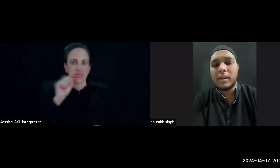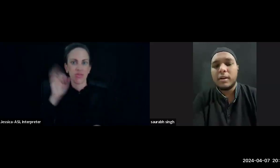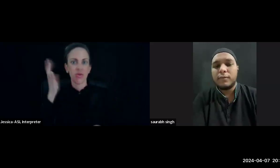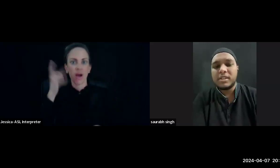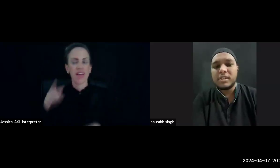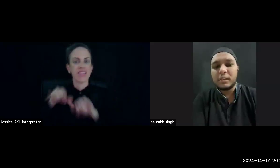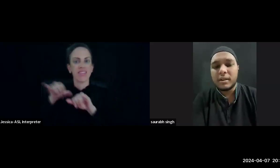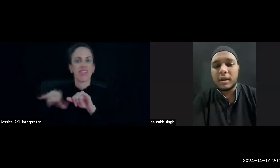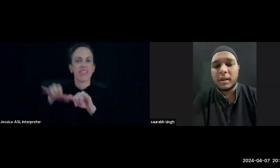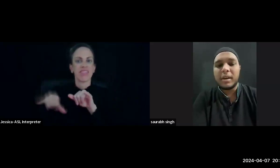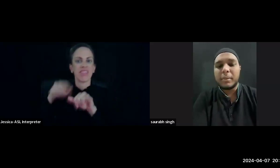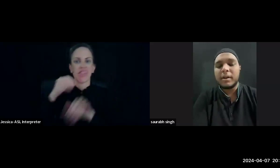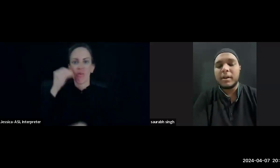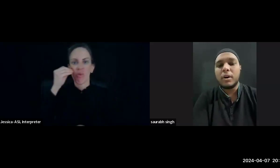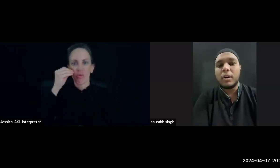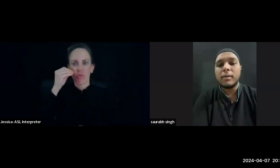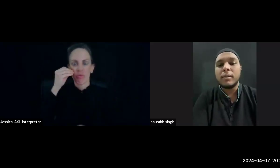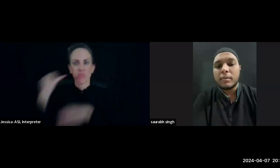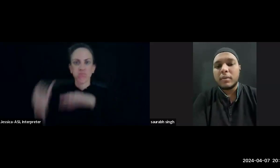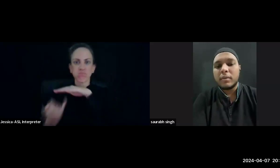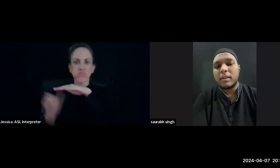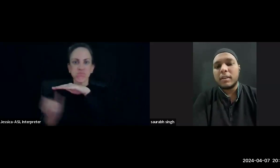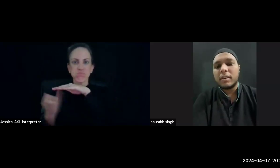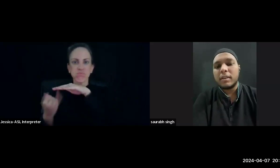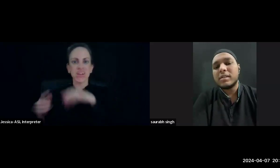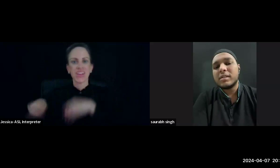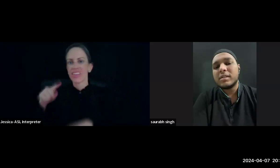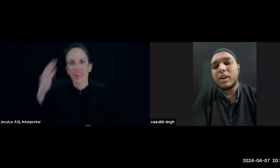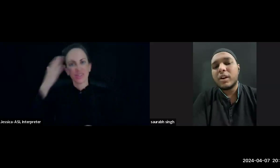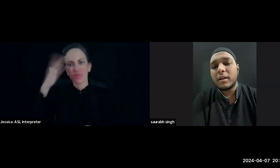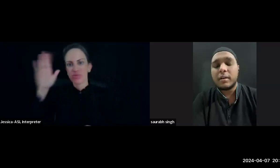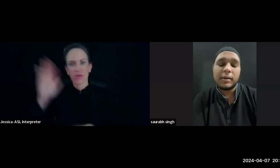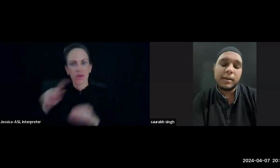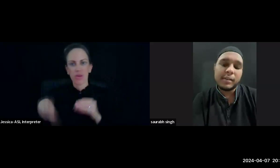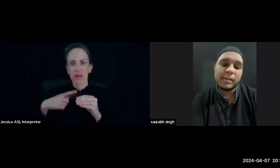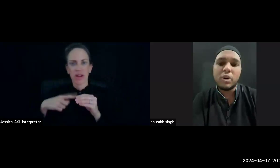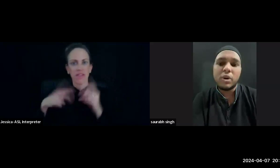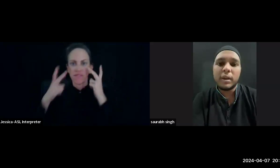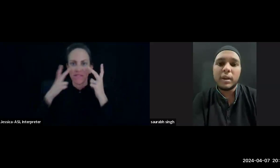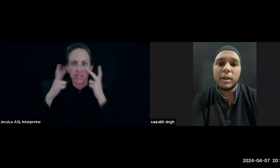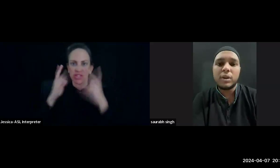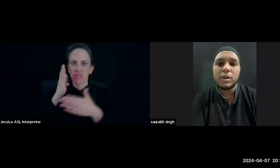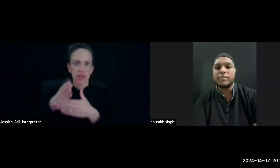know about vision impairment and all. okay there is lack of uh accessibility so how we can sort it out?